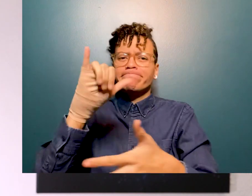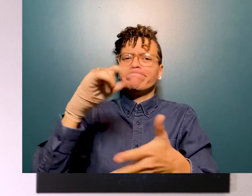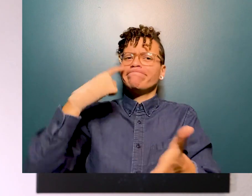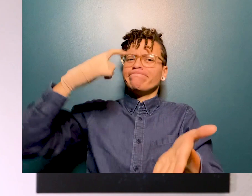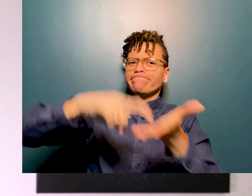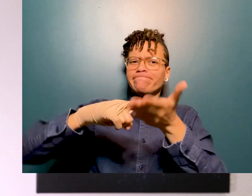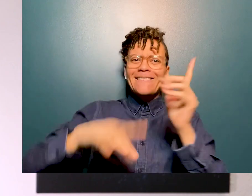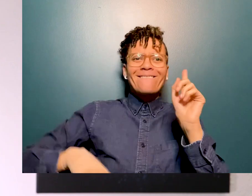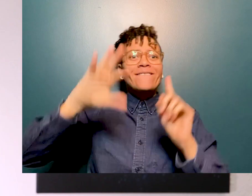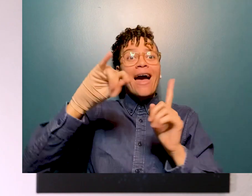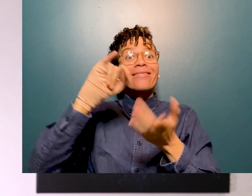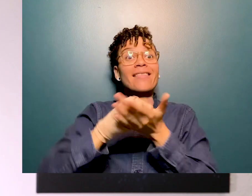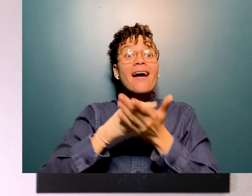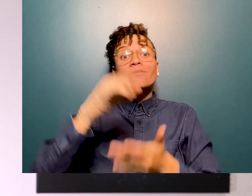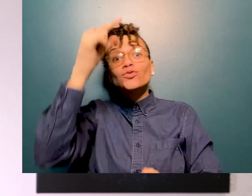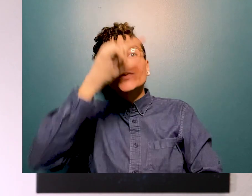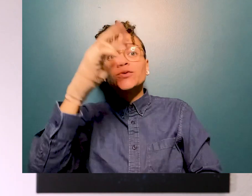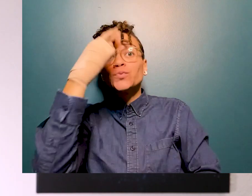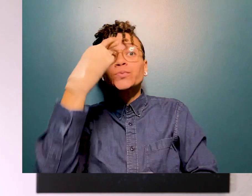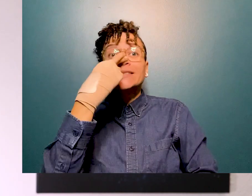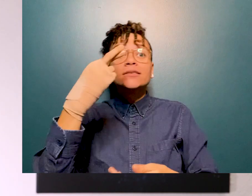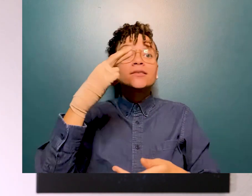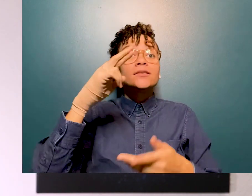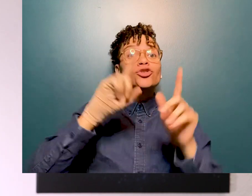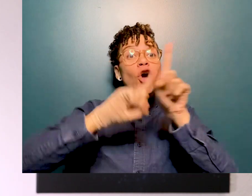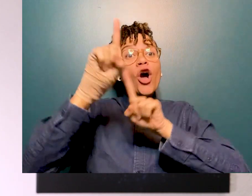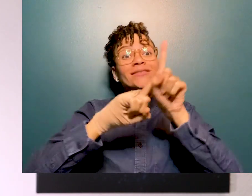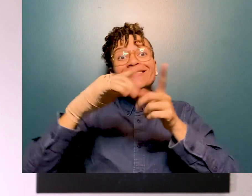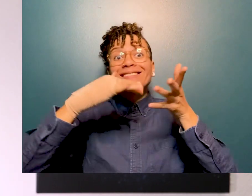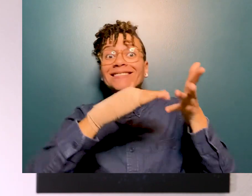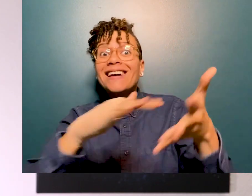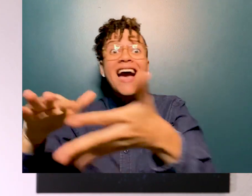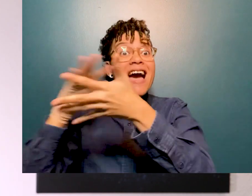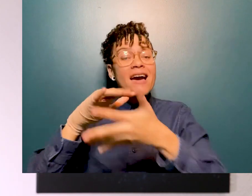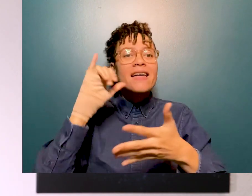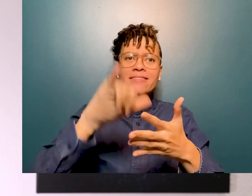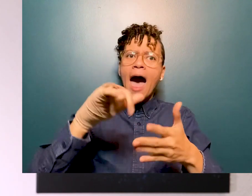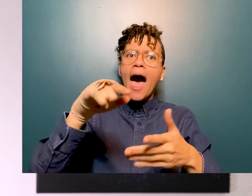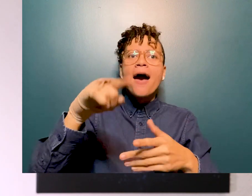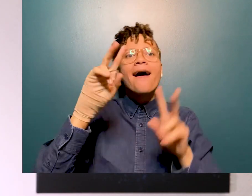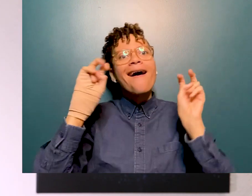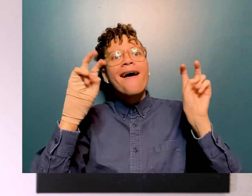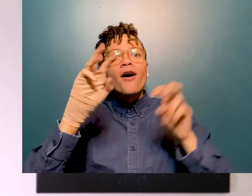appears to have been the oldest form of house division, so the oldest approach to dividing